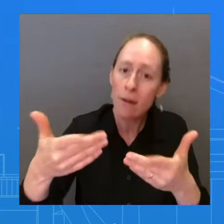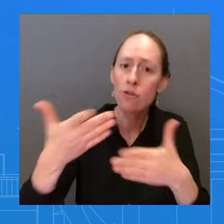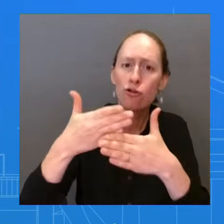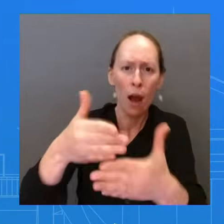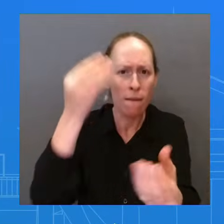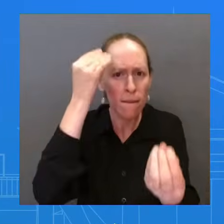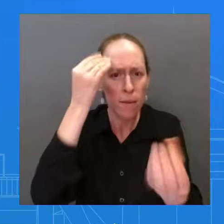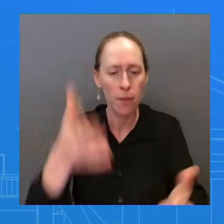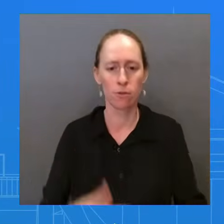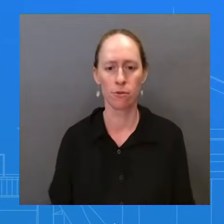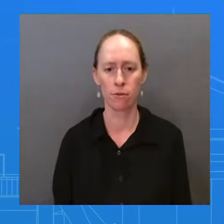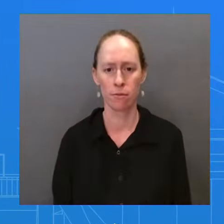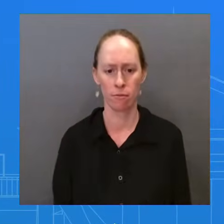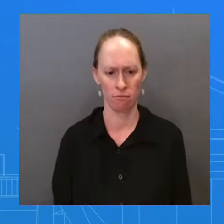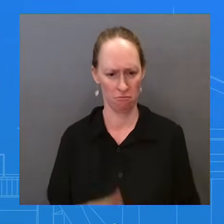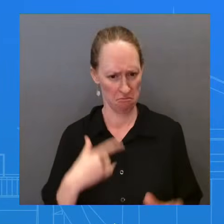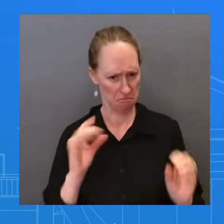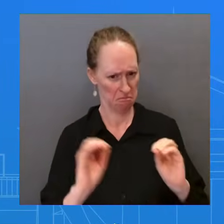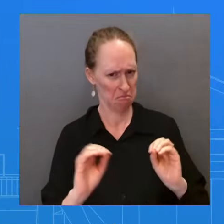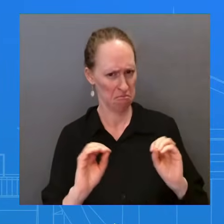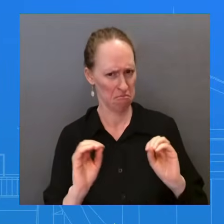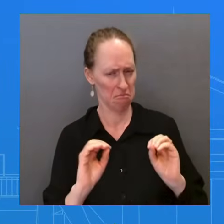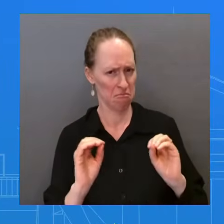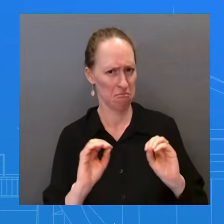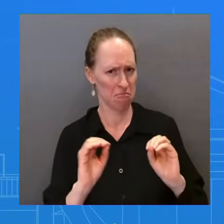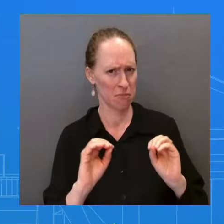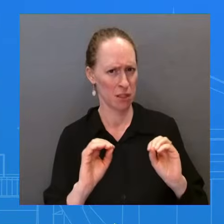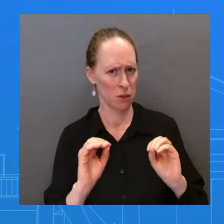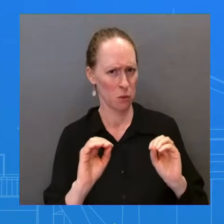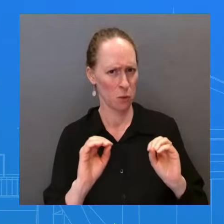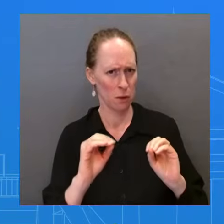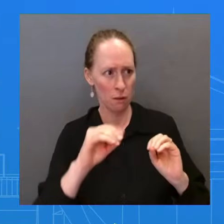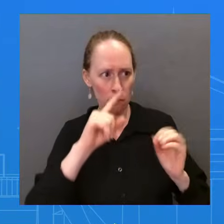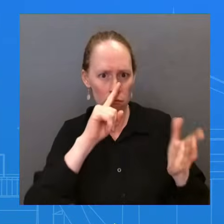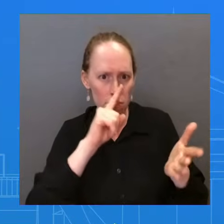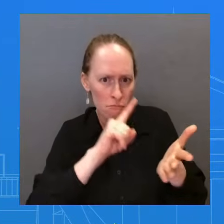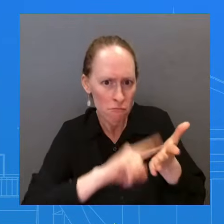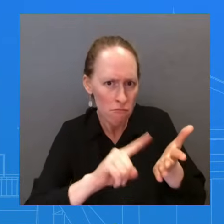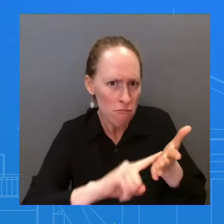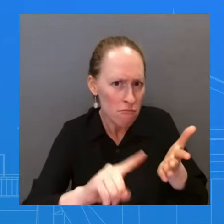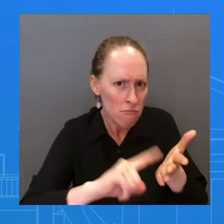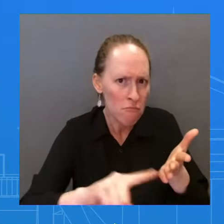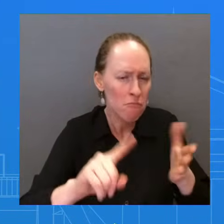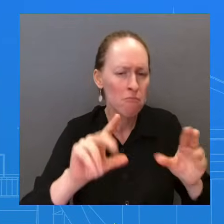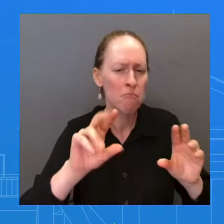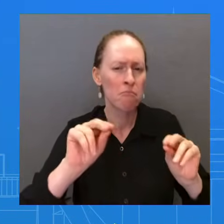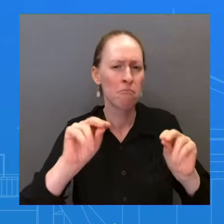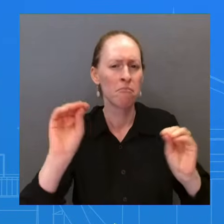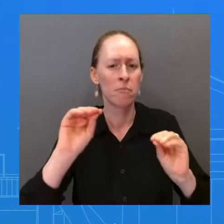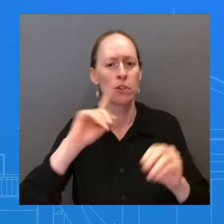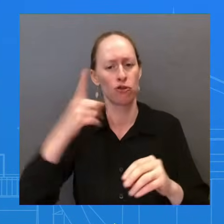that we recovered from the payload of the spy balloon. That was done by the FBI in Quantico, largely.